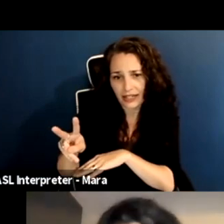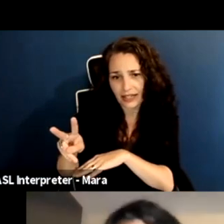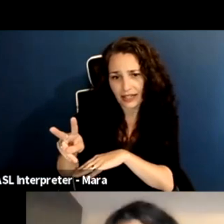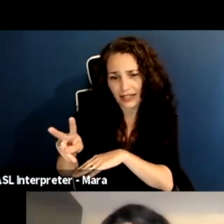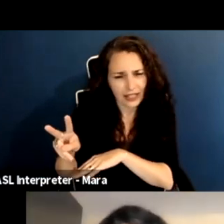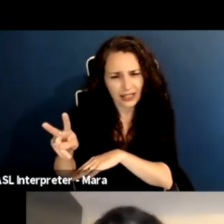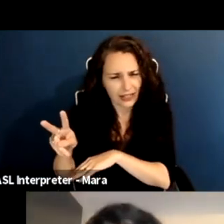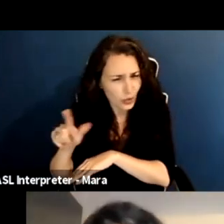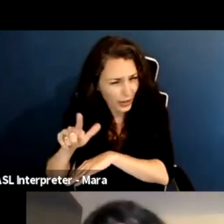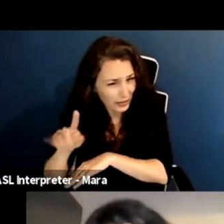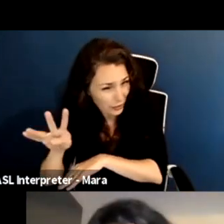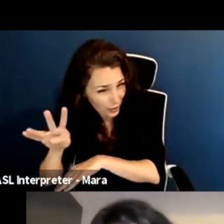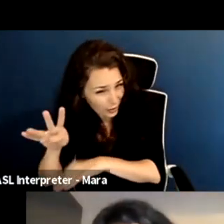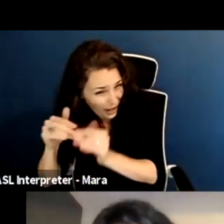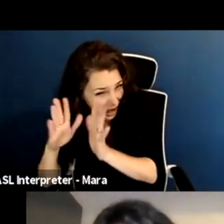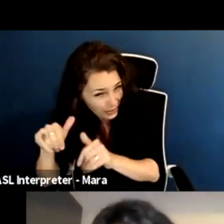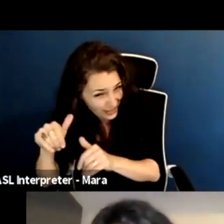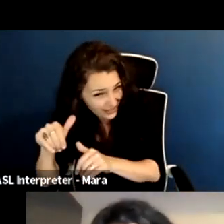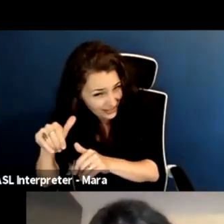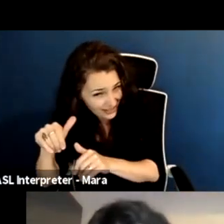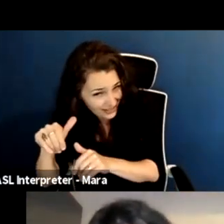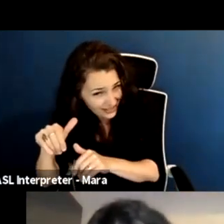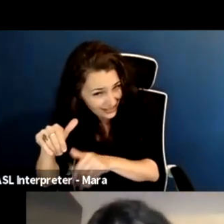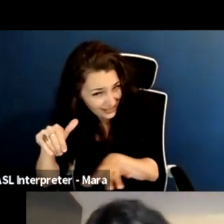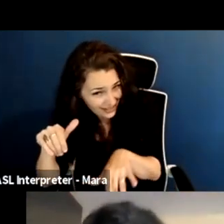I would be with Arianna in Puerto Rico, if that was the case.